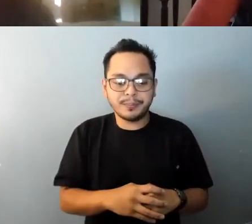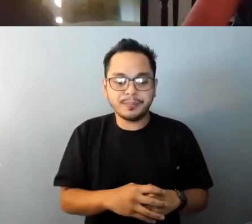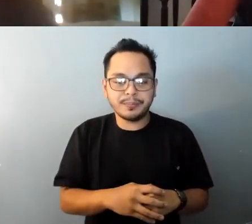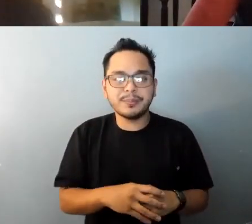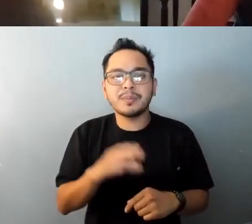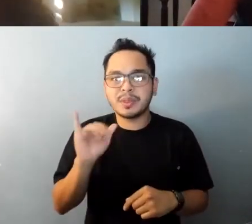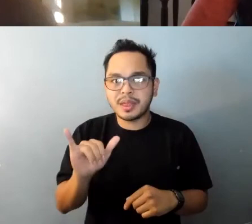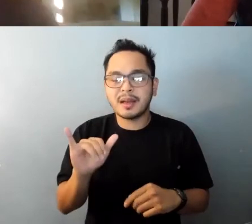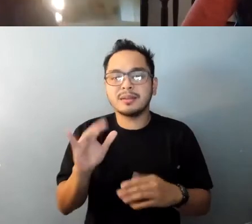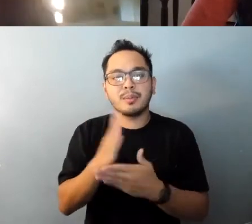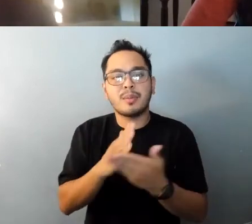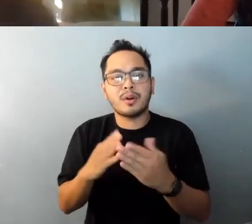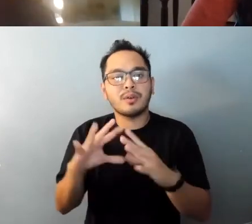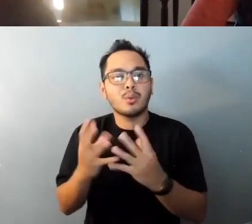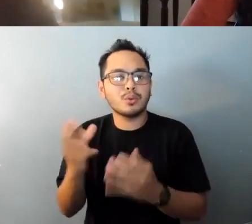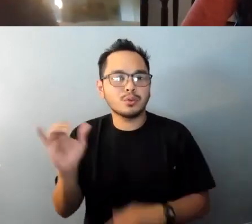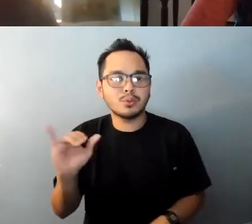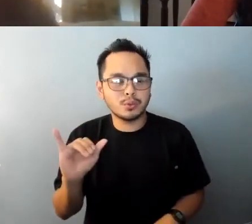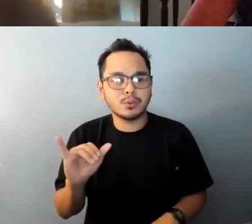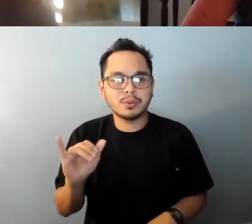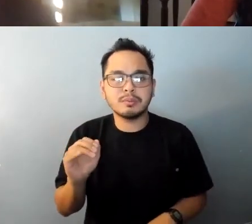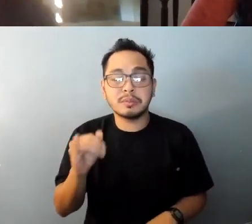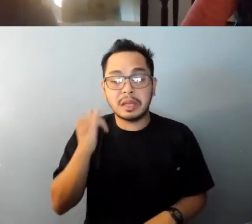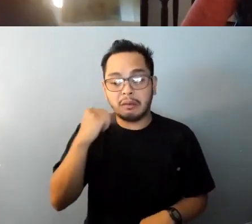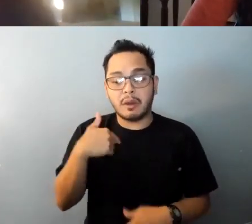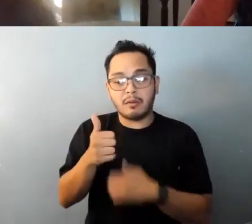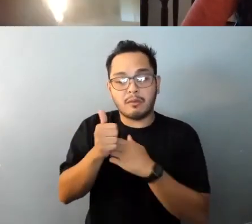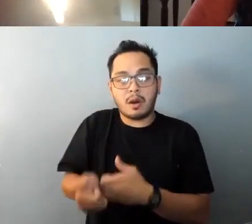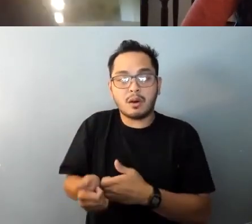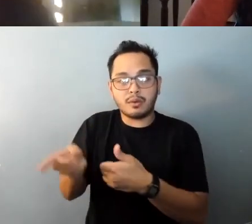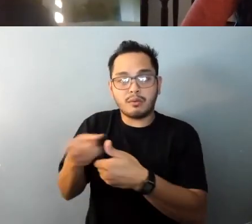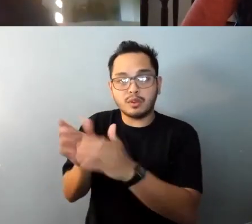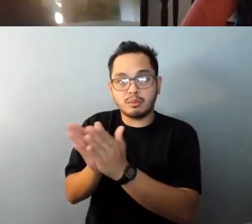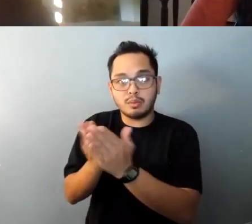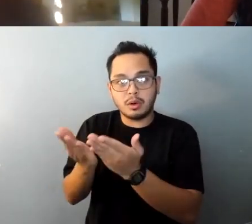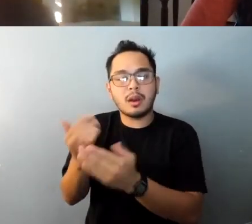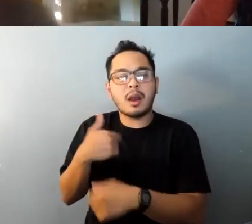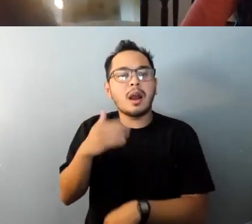world as well, if I followed the original novel, I get taken to all sorts of really